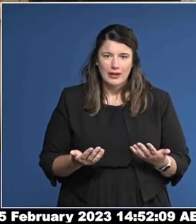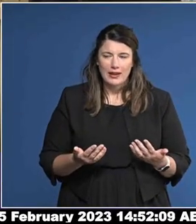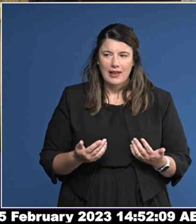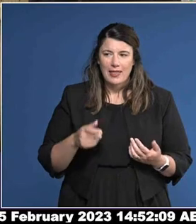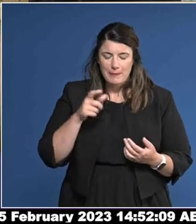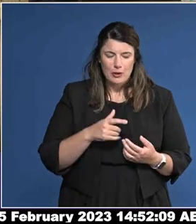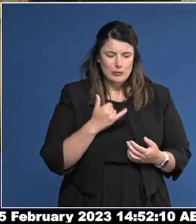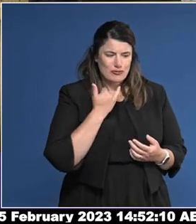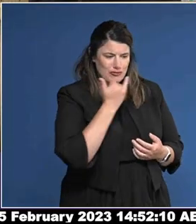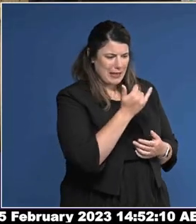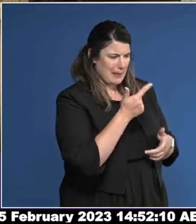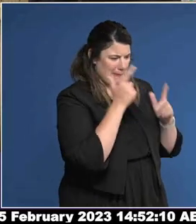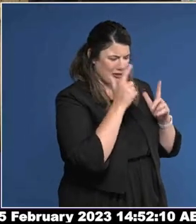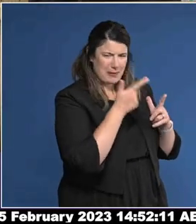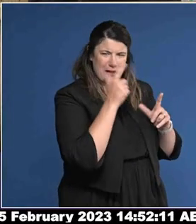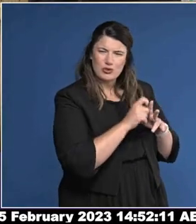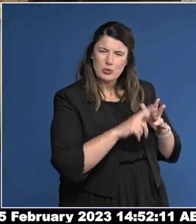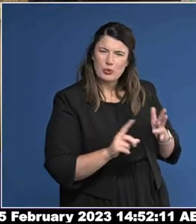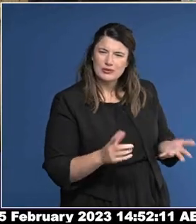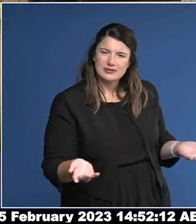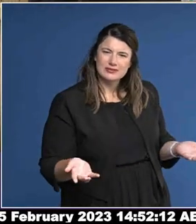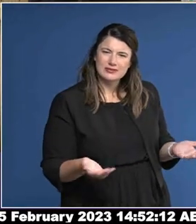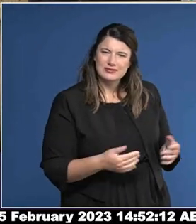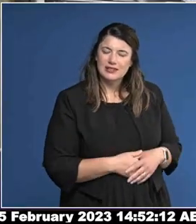What does the manager do? MS TOOHEY: I think for providers it's always that - I mean,